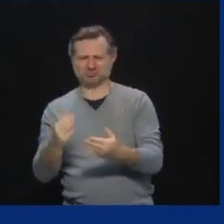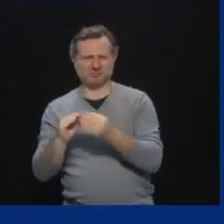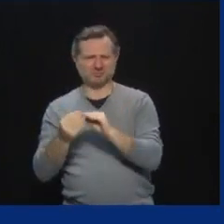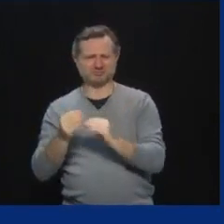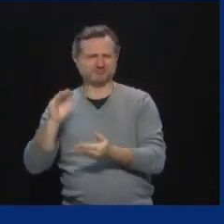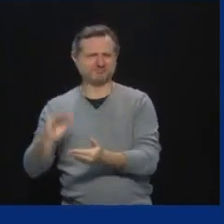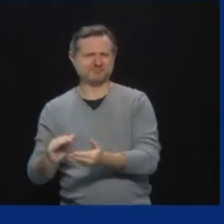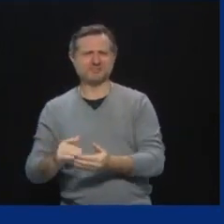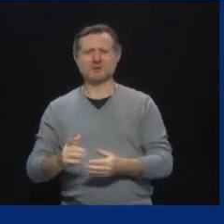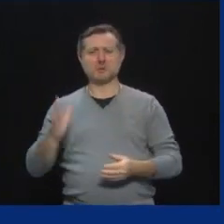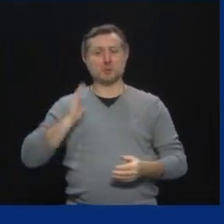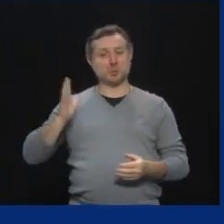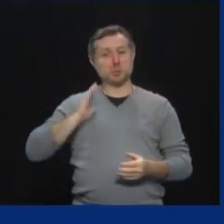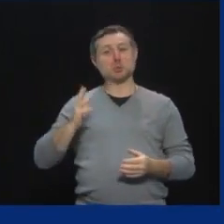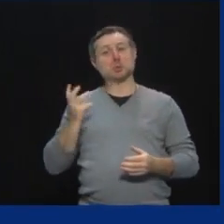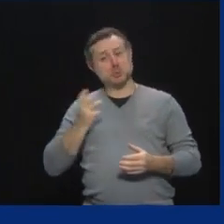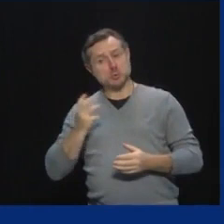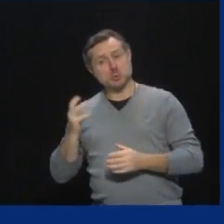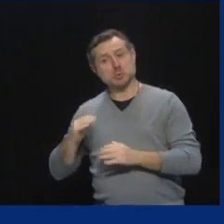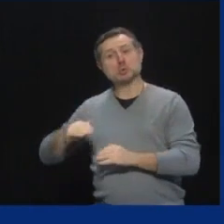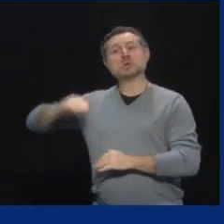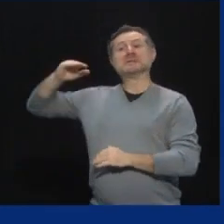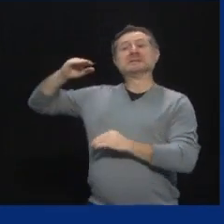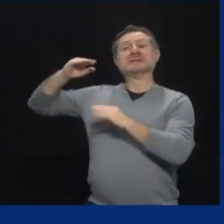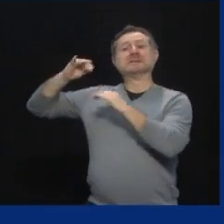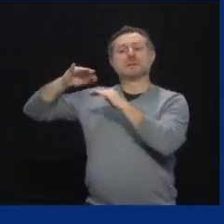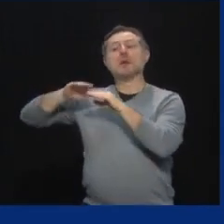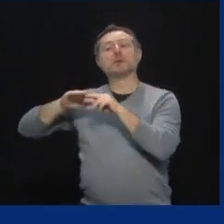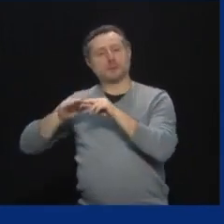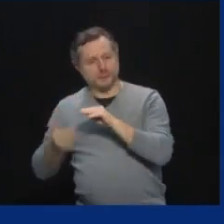had been quite a bit higher in the past. So making good progress there.